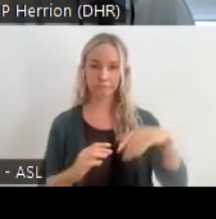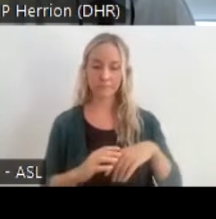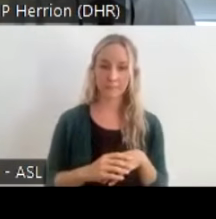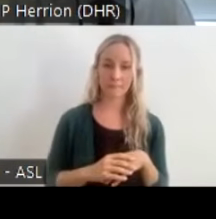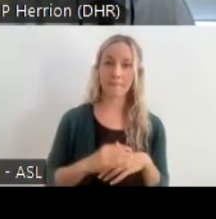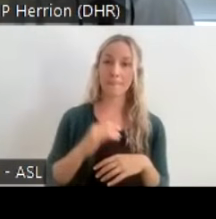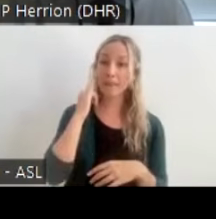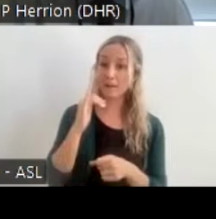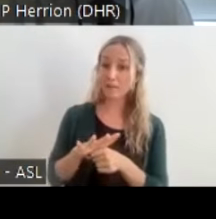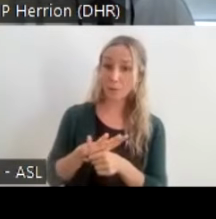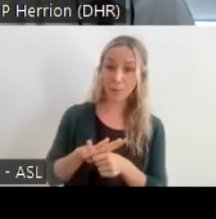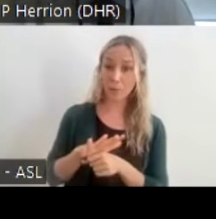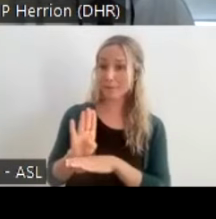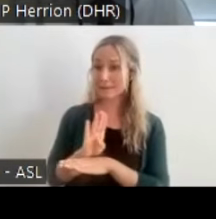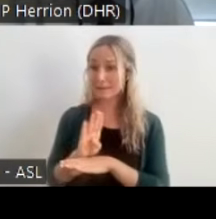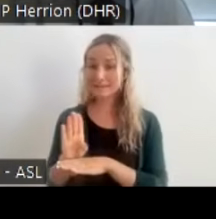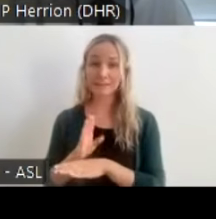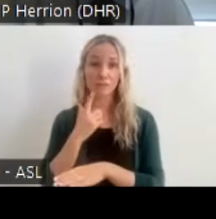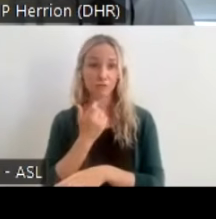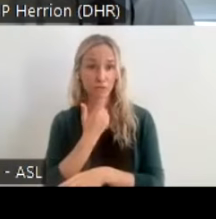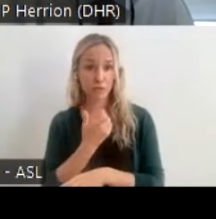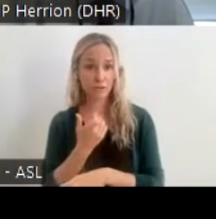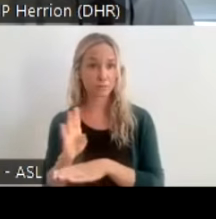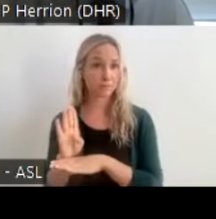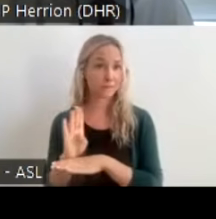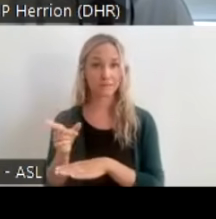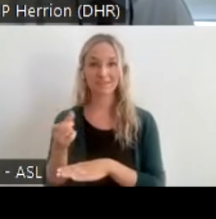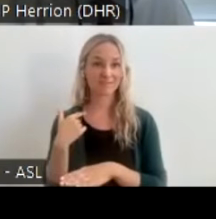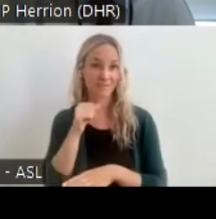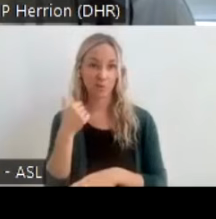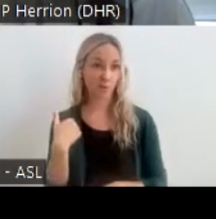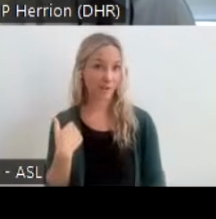be thousands and thousands of dollars for a ramp or when you're talking about permitting and everything else